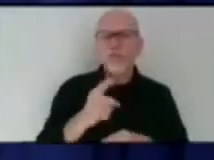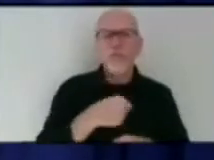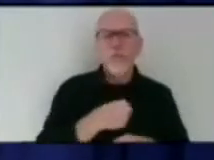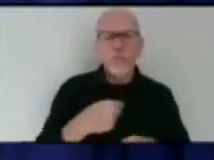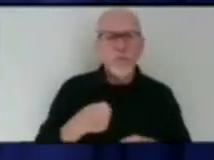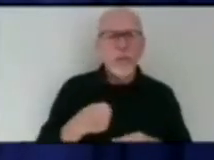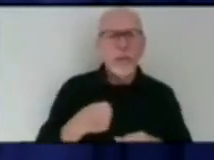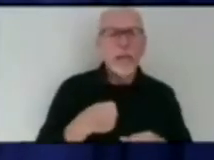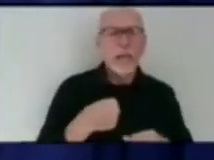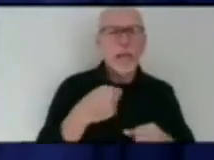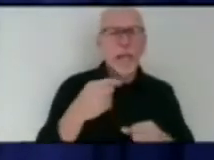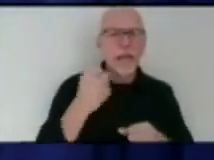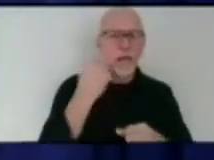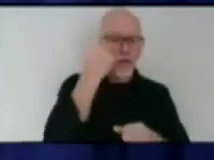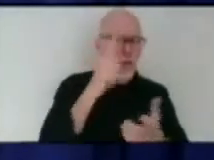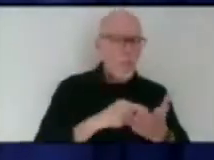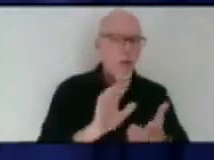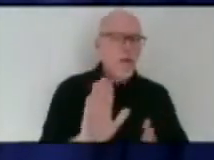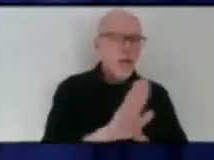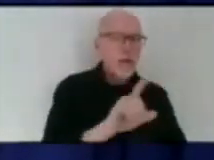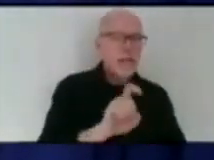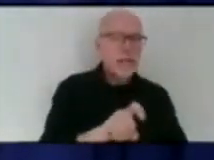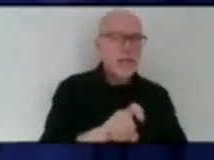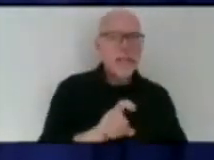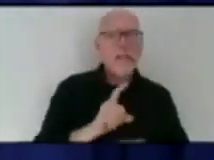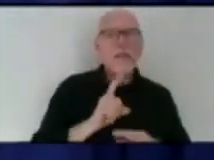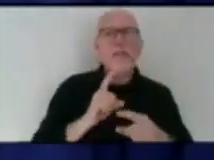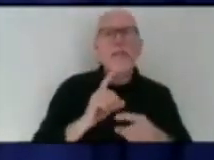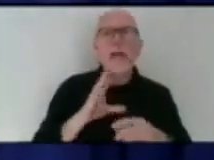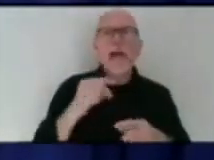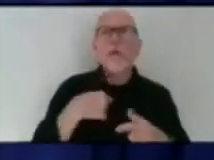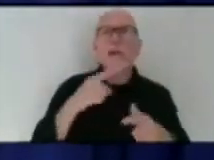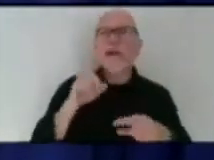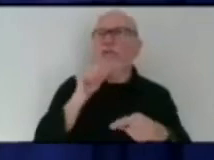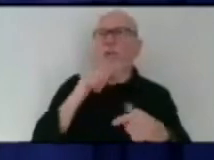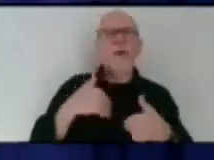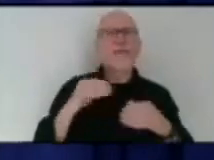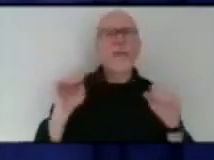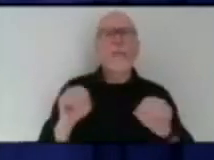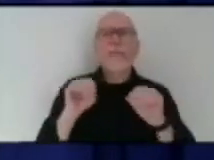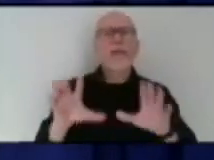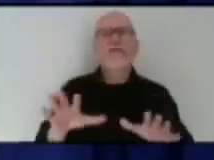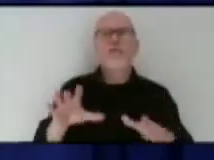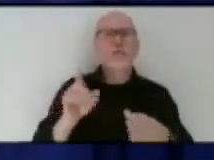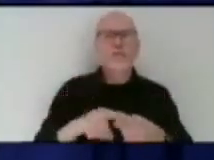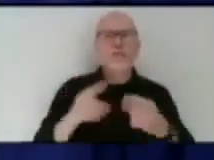they need, but there's there's no magic wand. It is the The magic is masking up